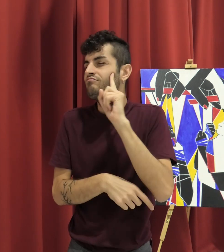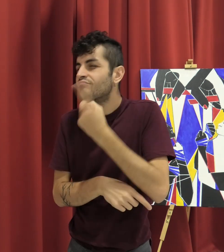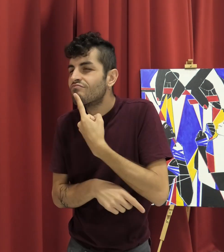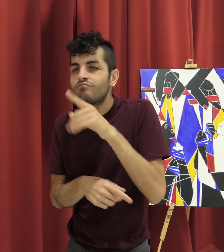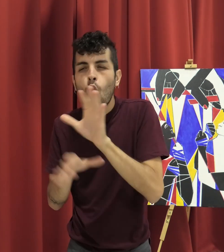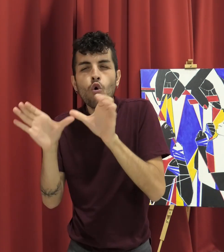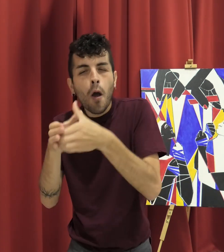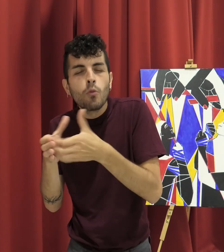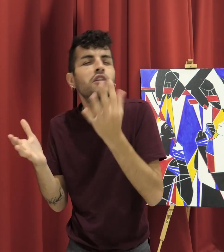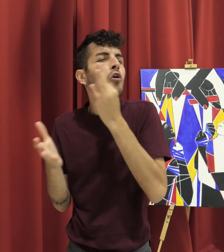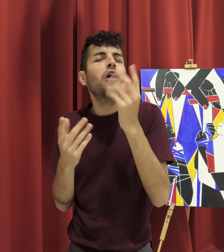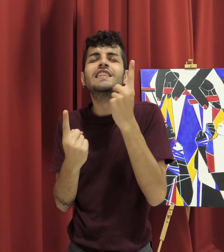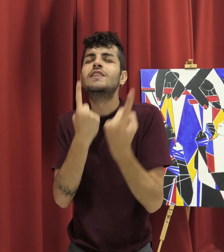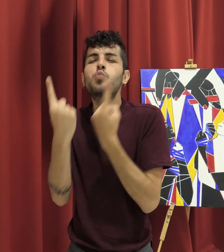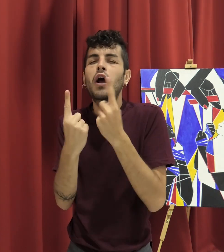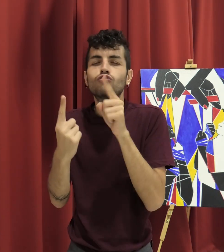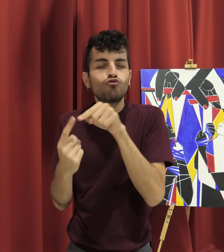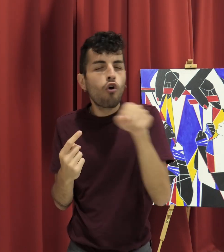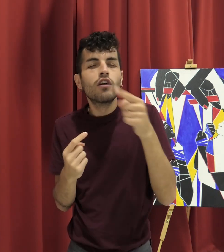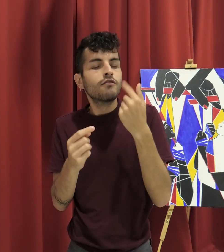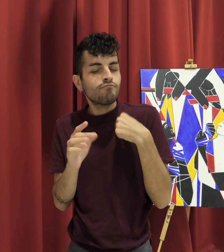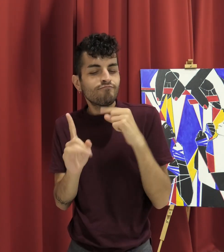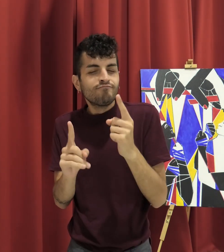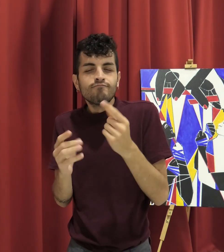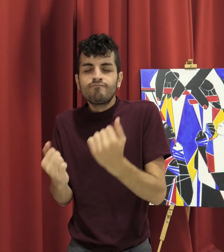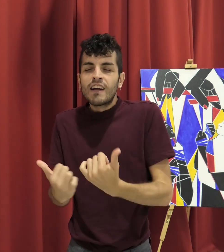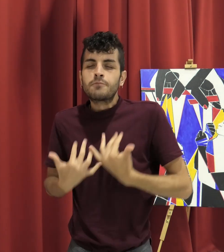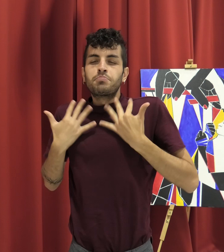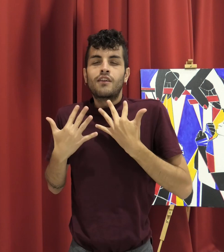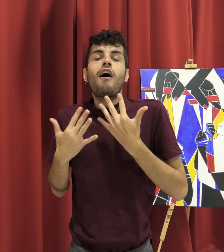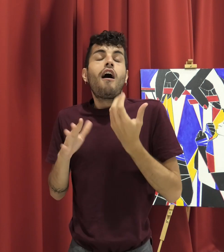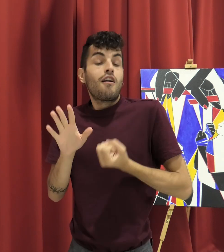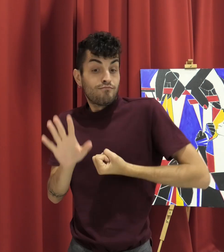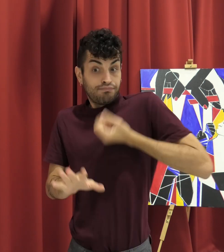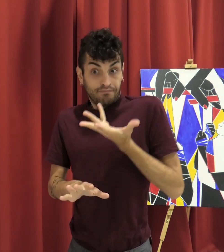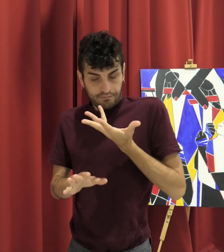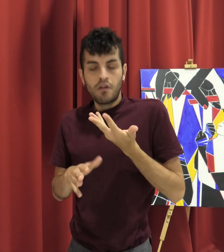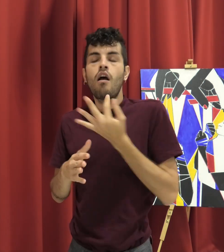or I refer to life experiences or the deaf community or other situations that inspire me.